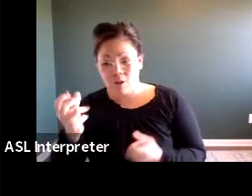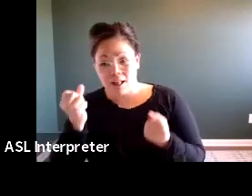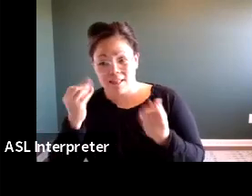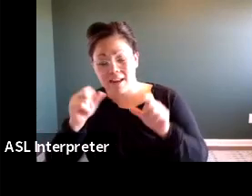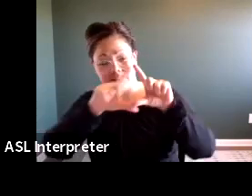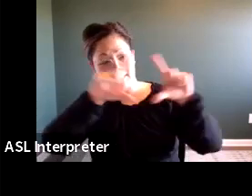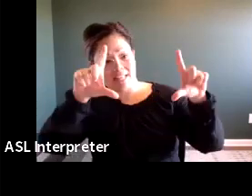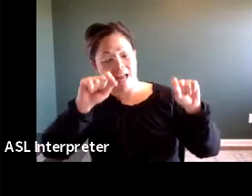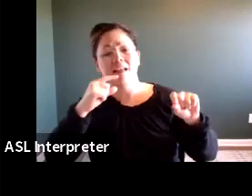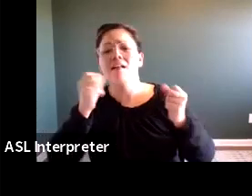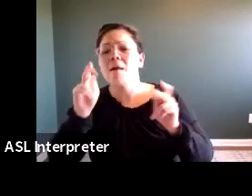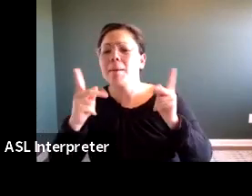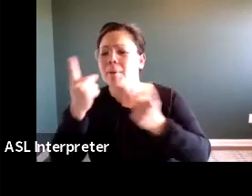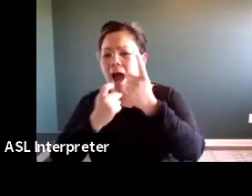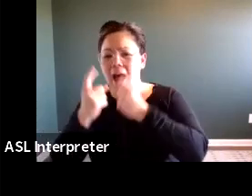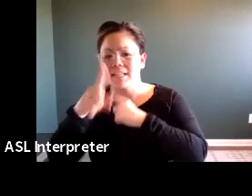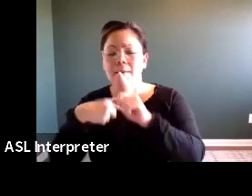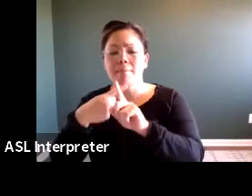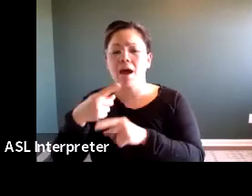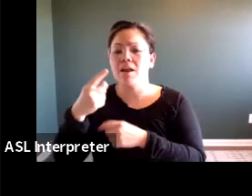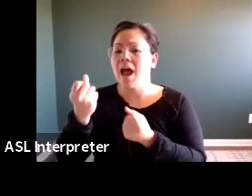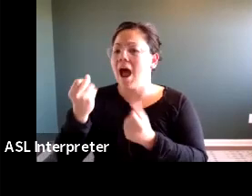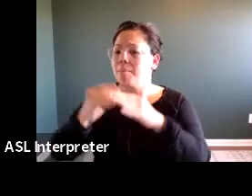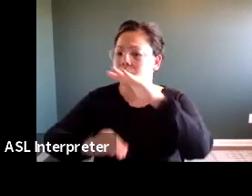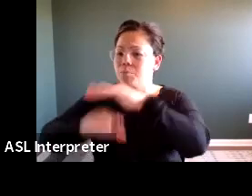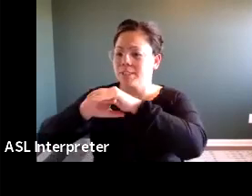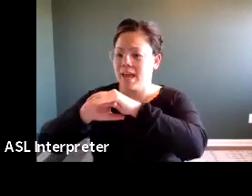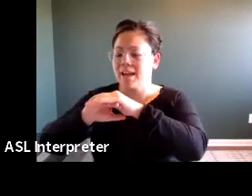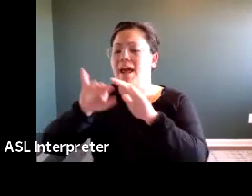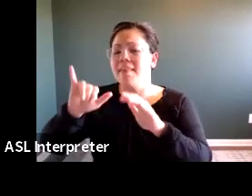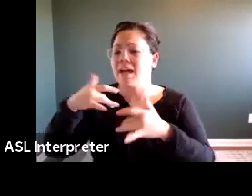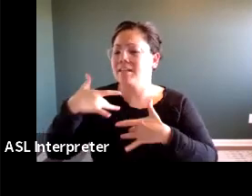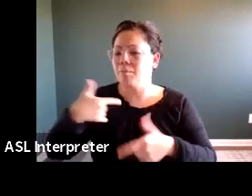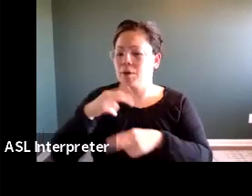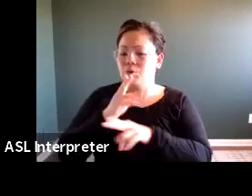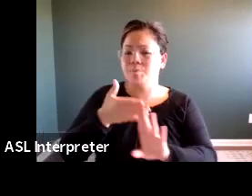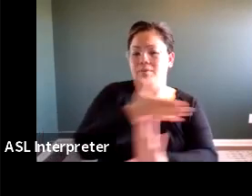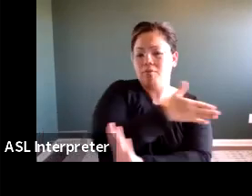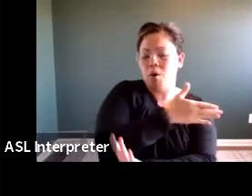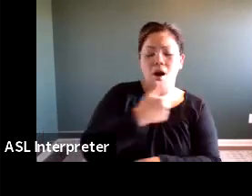'cause there's lots of questions about the percent capacity which is a lot what we use in the beginning. When we talked to these establishments